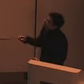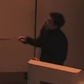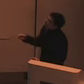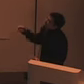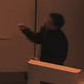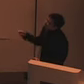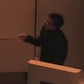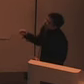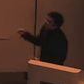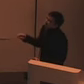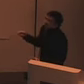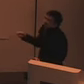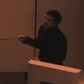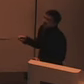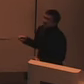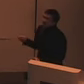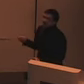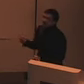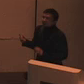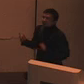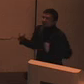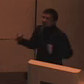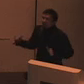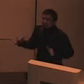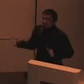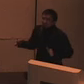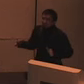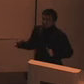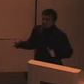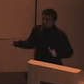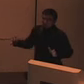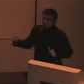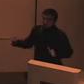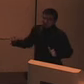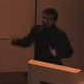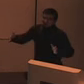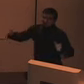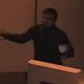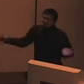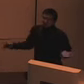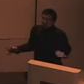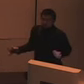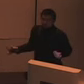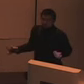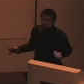And this is a house, but there is no boundary of this house.